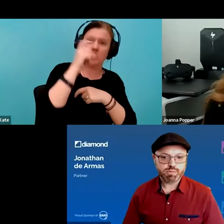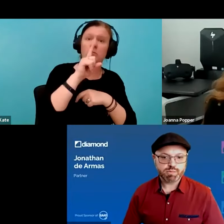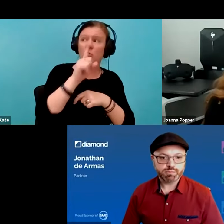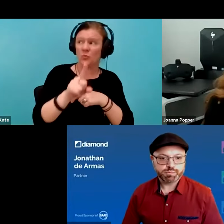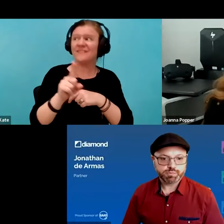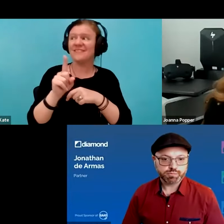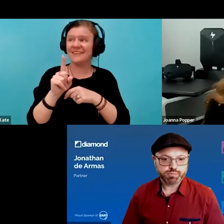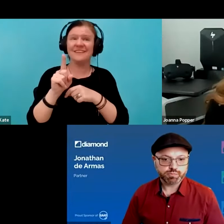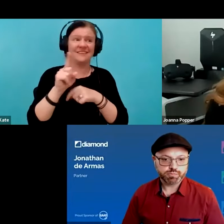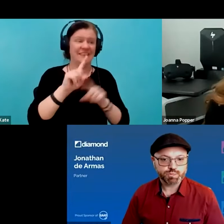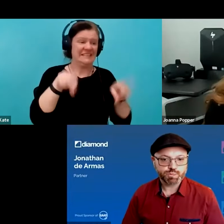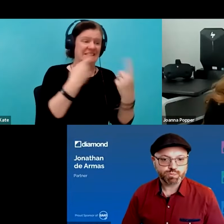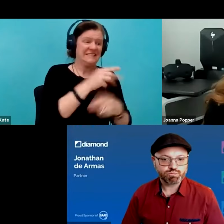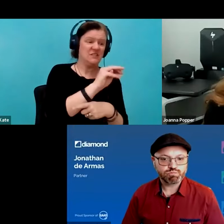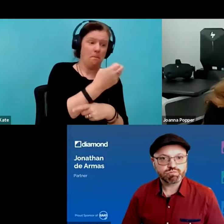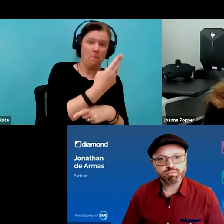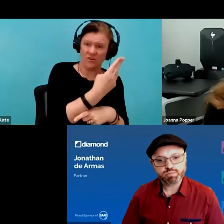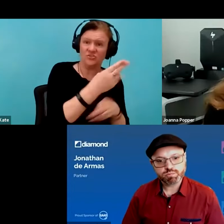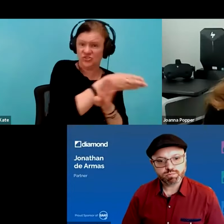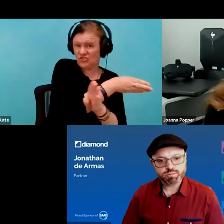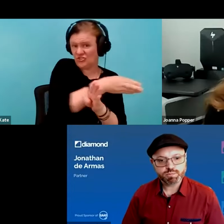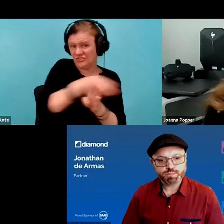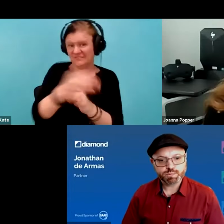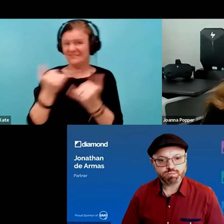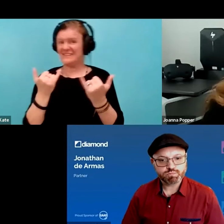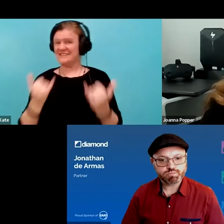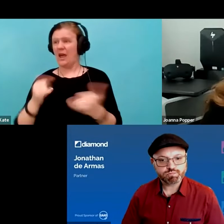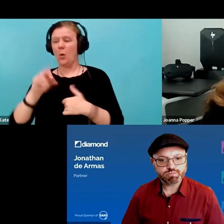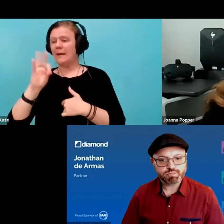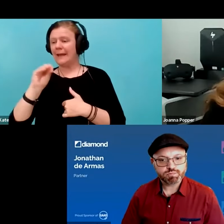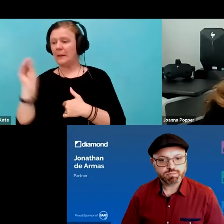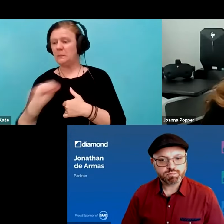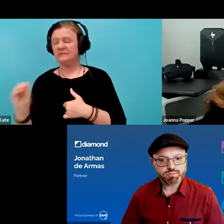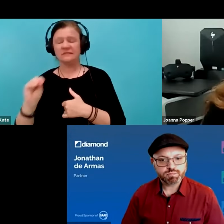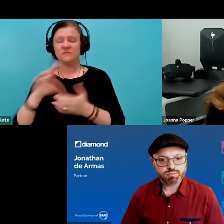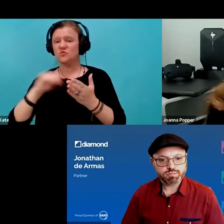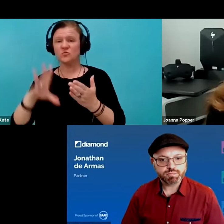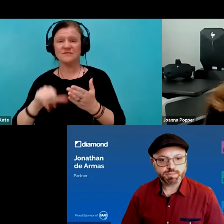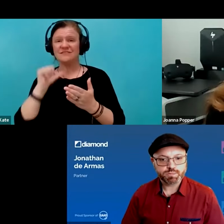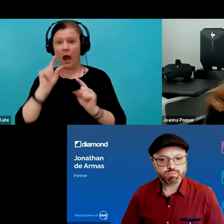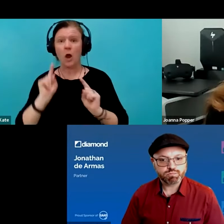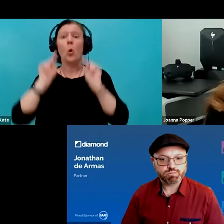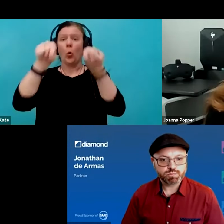nearly 90% of students around the world or not or not on campus or at going to school anymore. On the